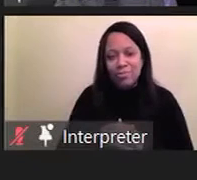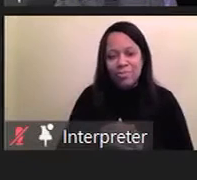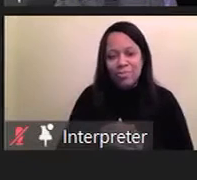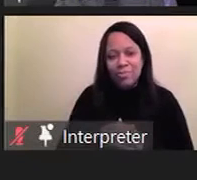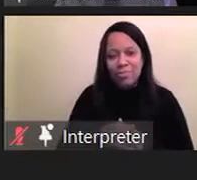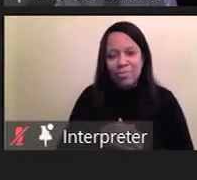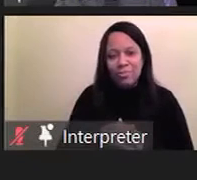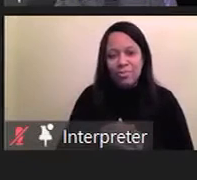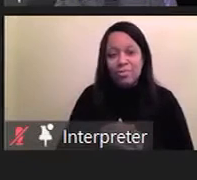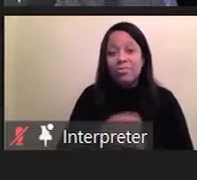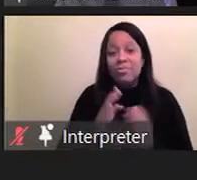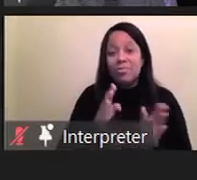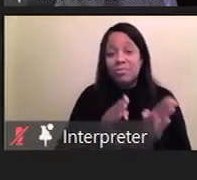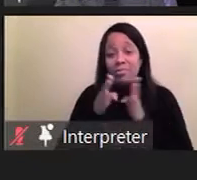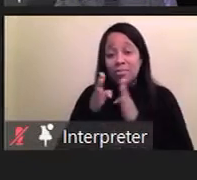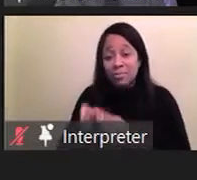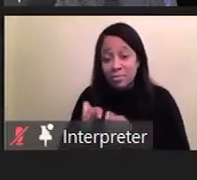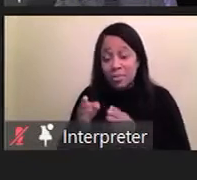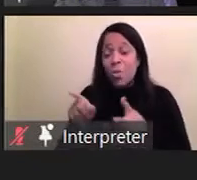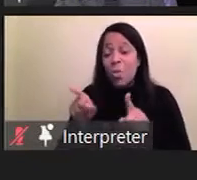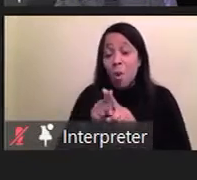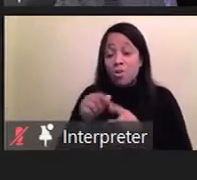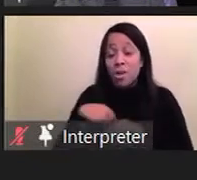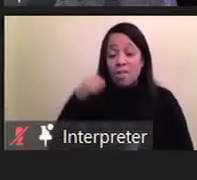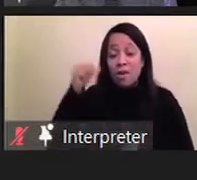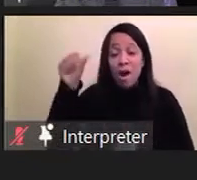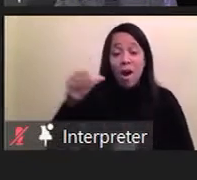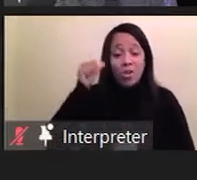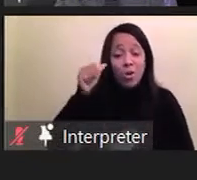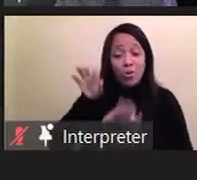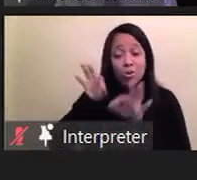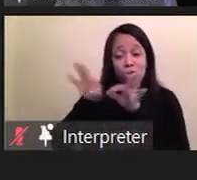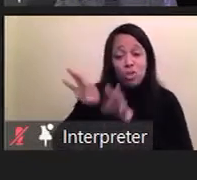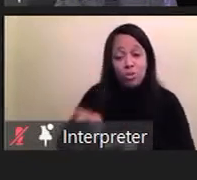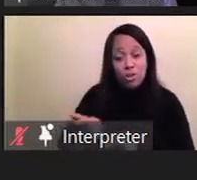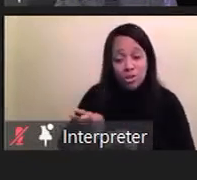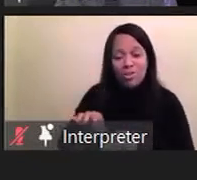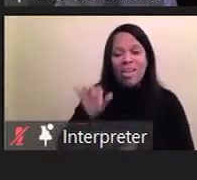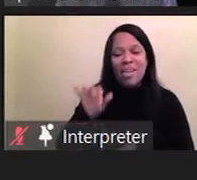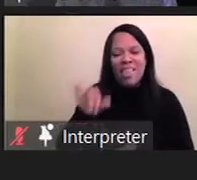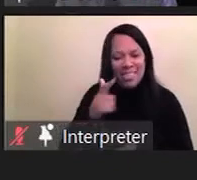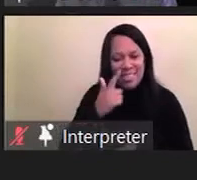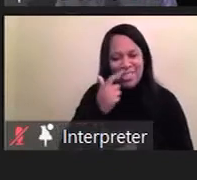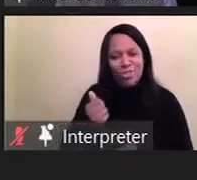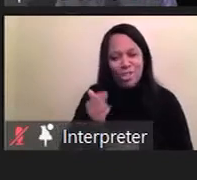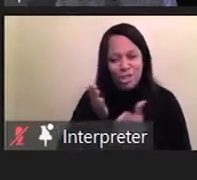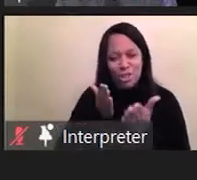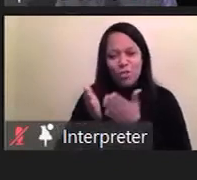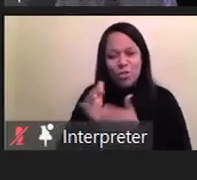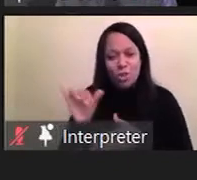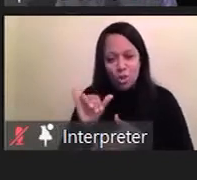Then we have audio description. And that is an interesting service as well for visually impaired individuals,